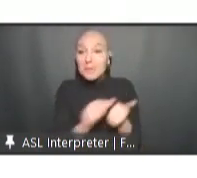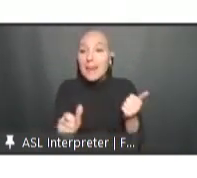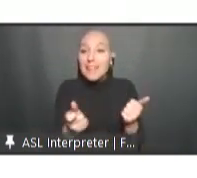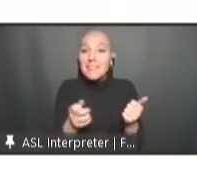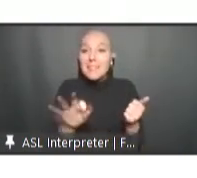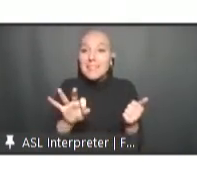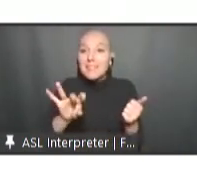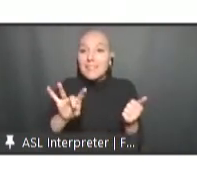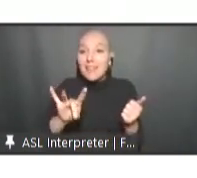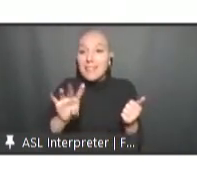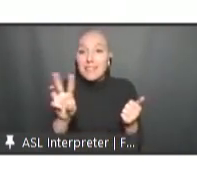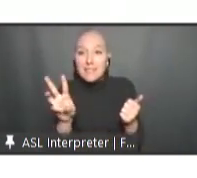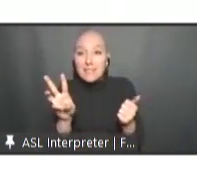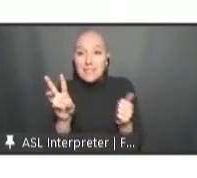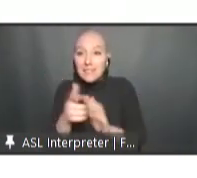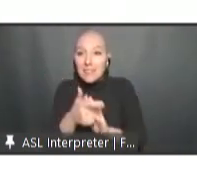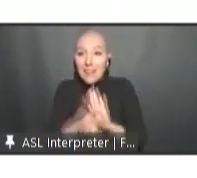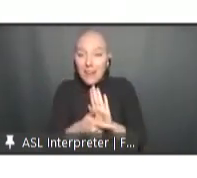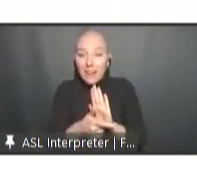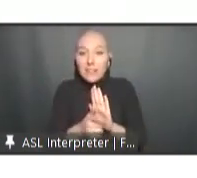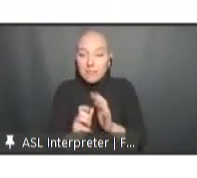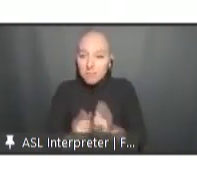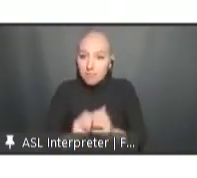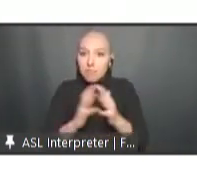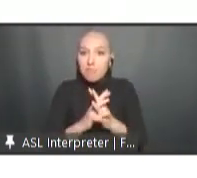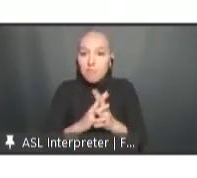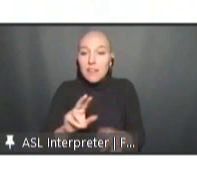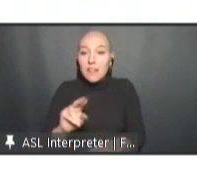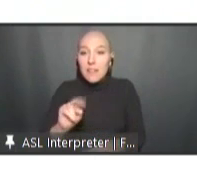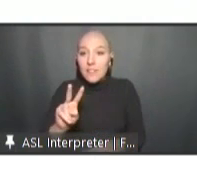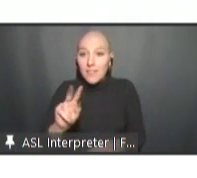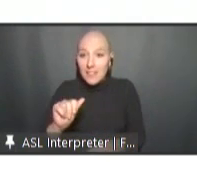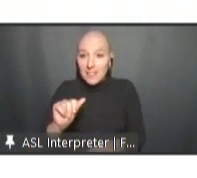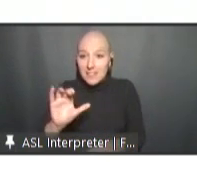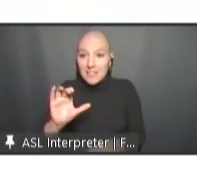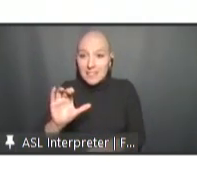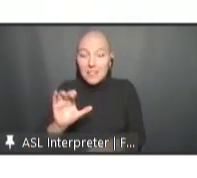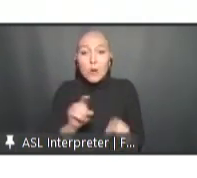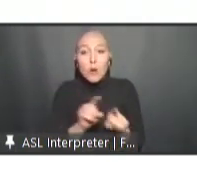the National Vaccine Advisory Commission. It also put a research mandate into place